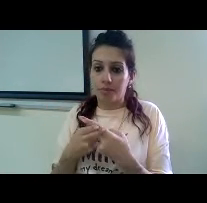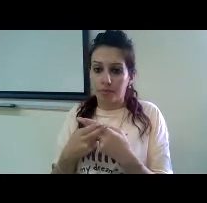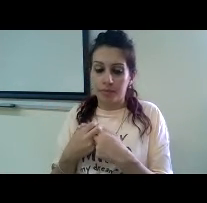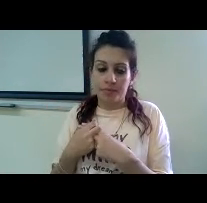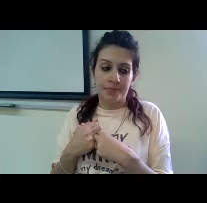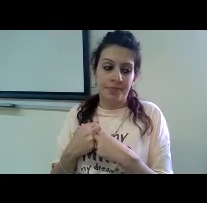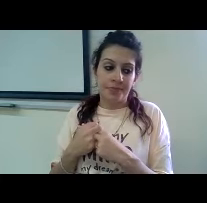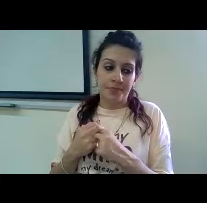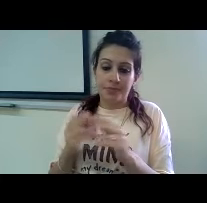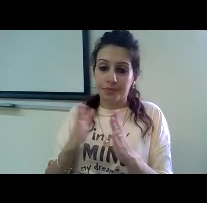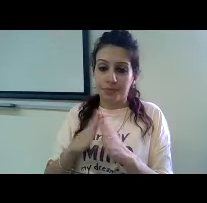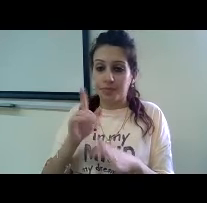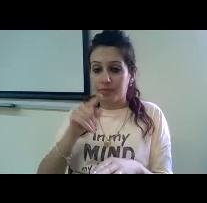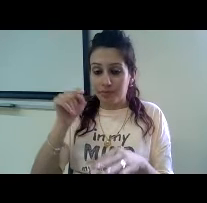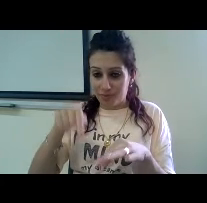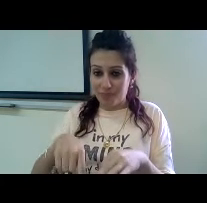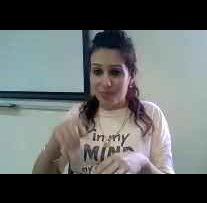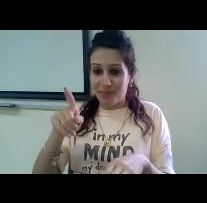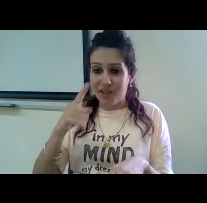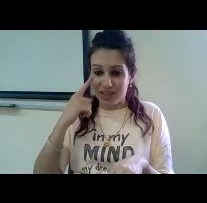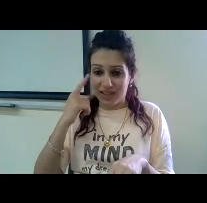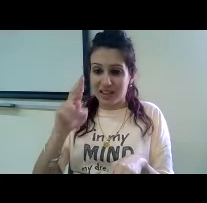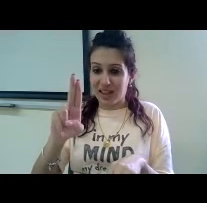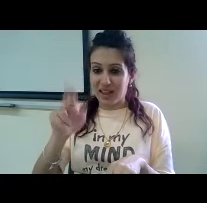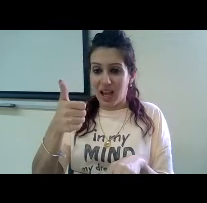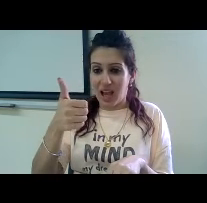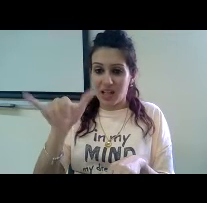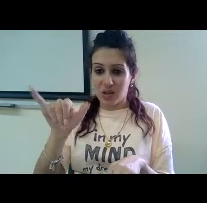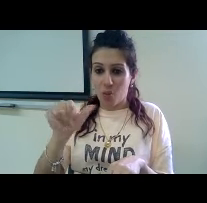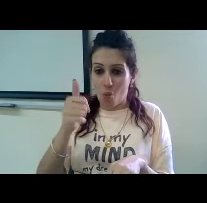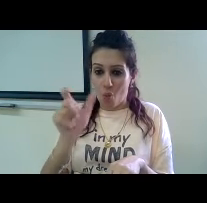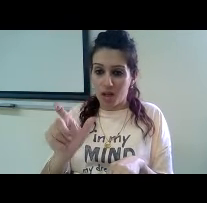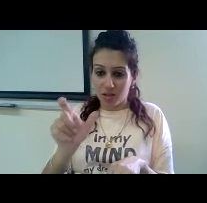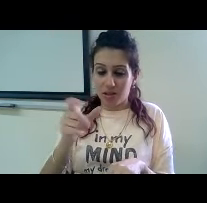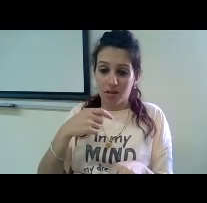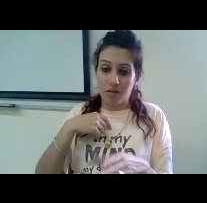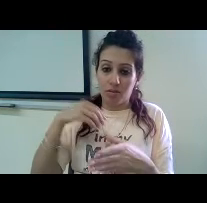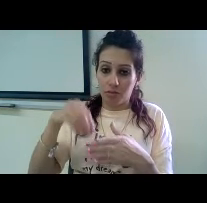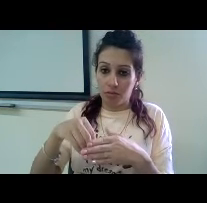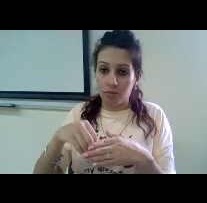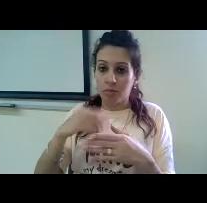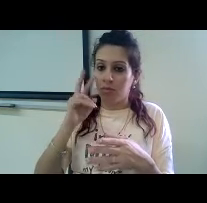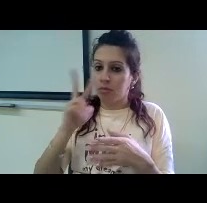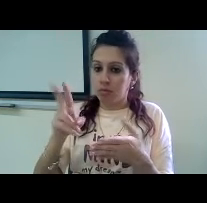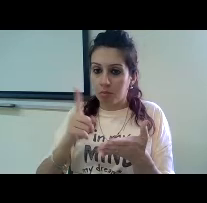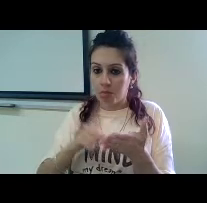roles as teachers and parents, and which might need to lead into a new